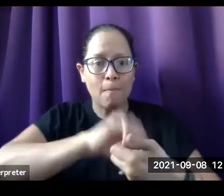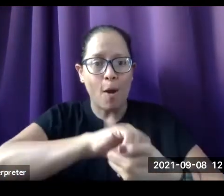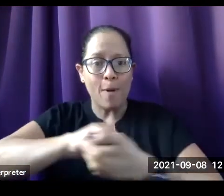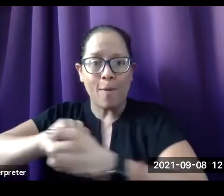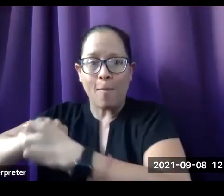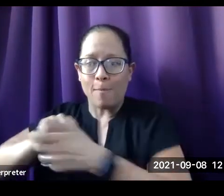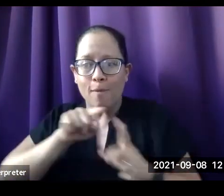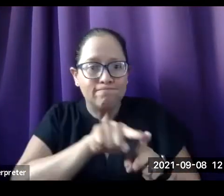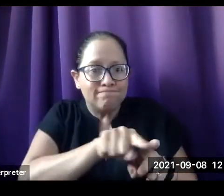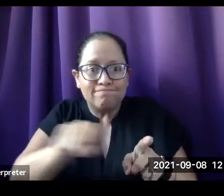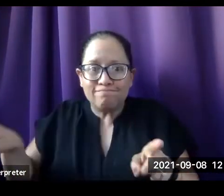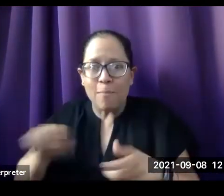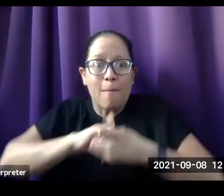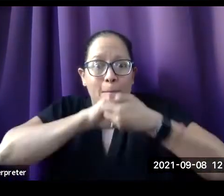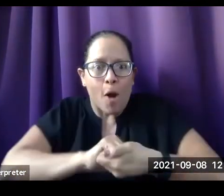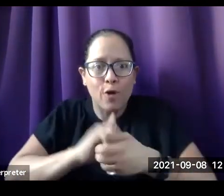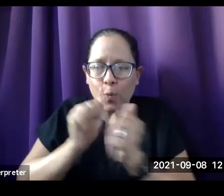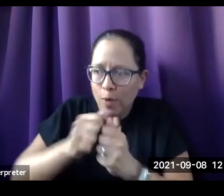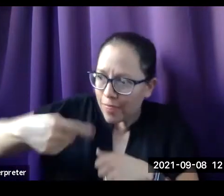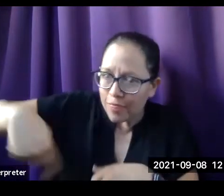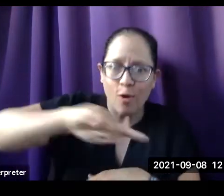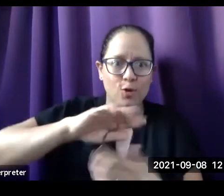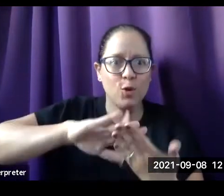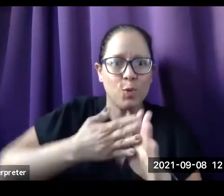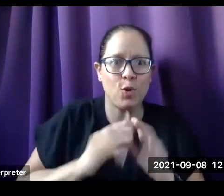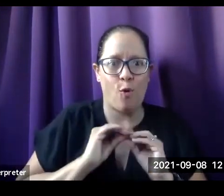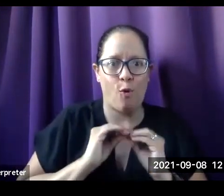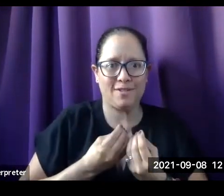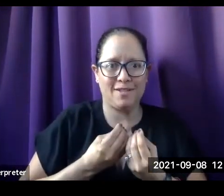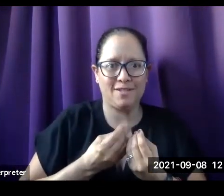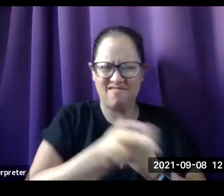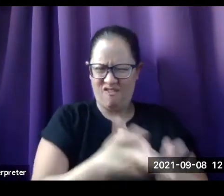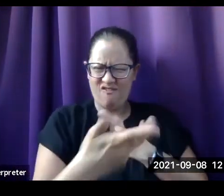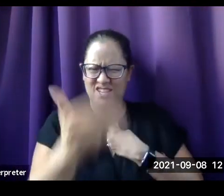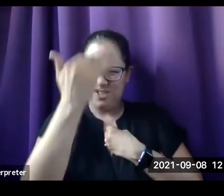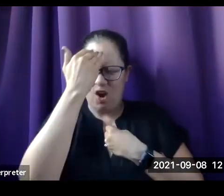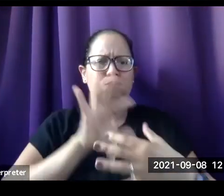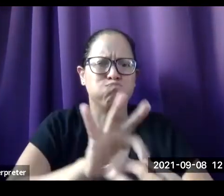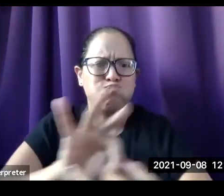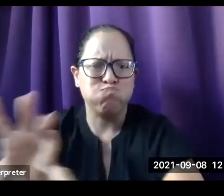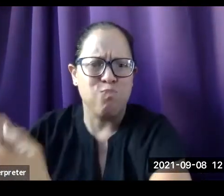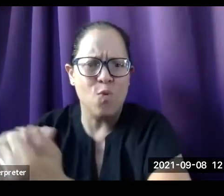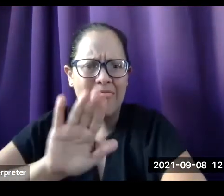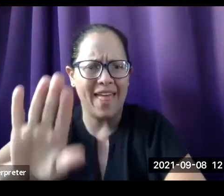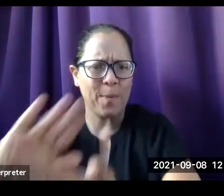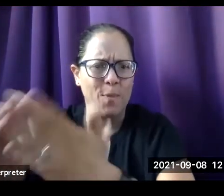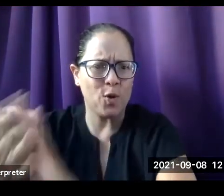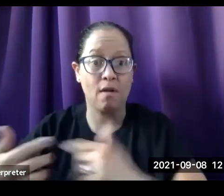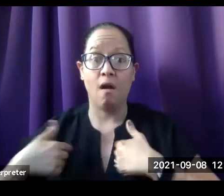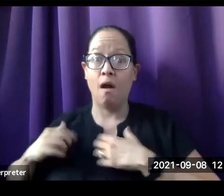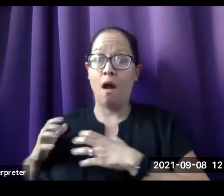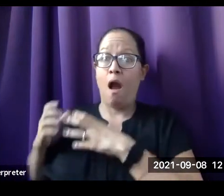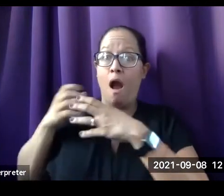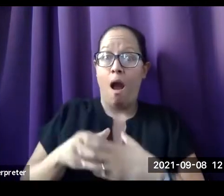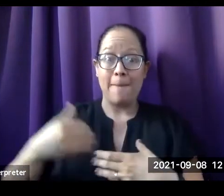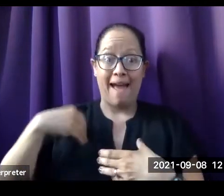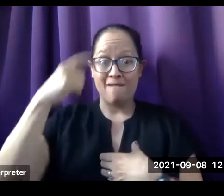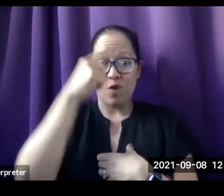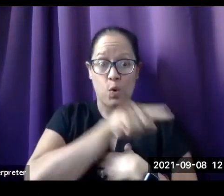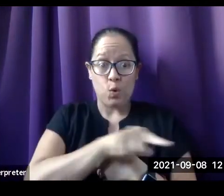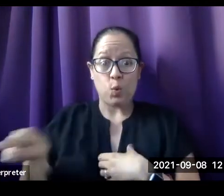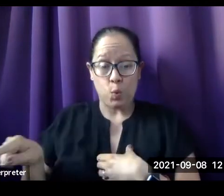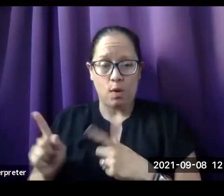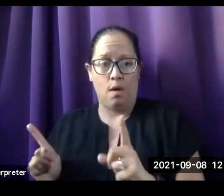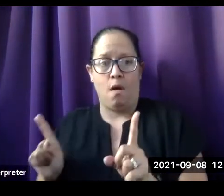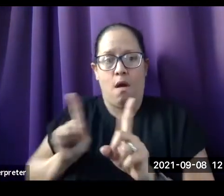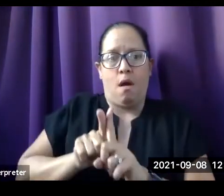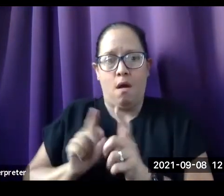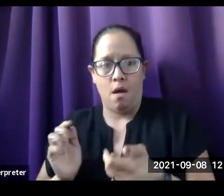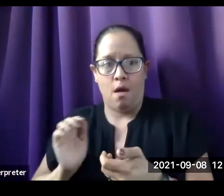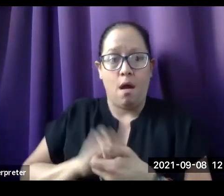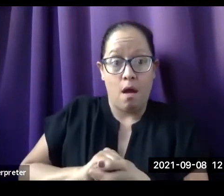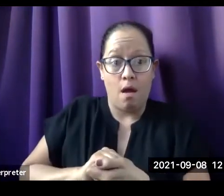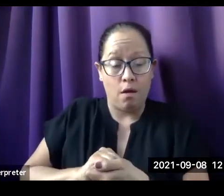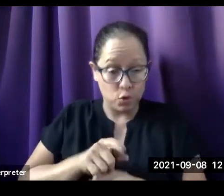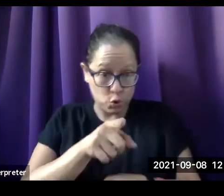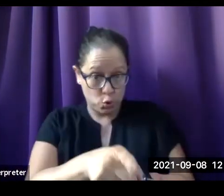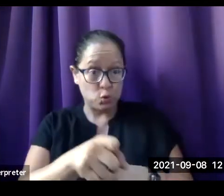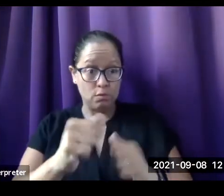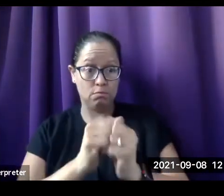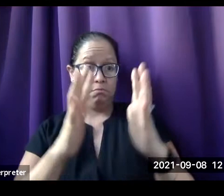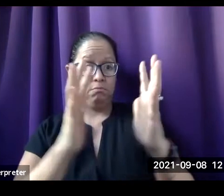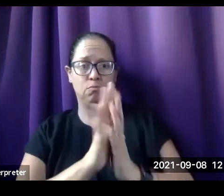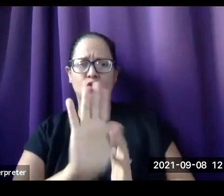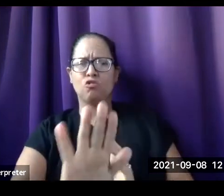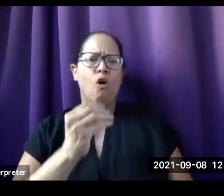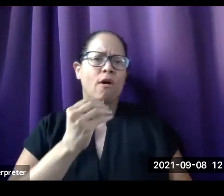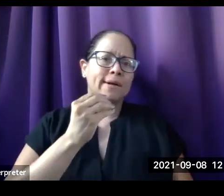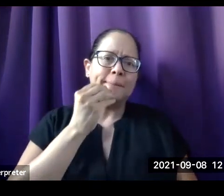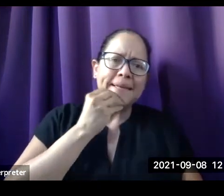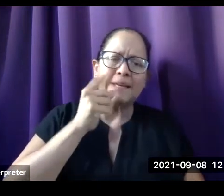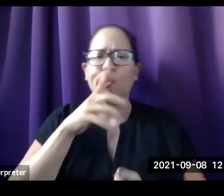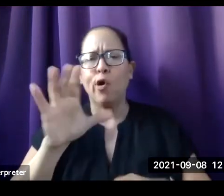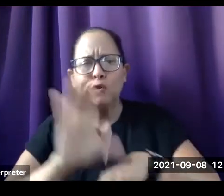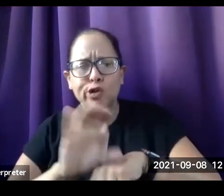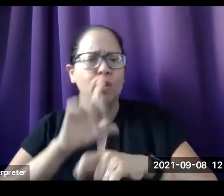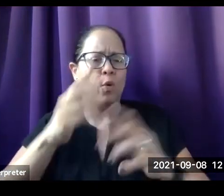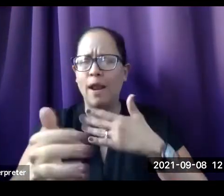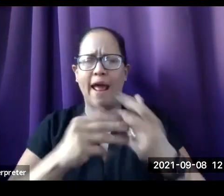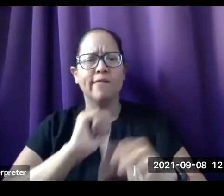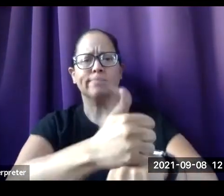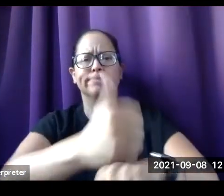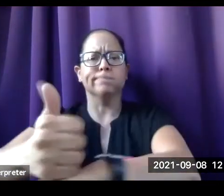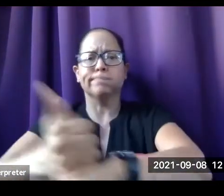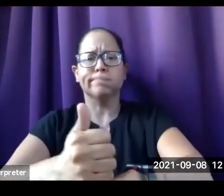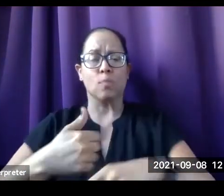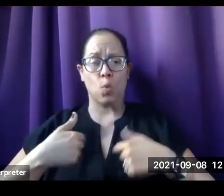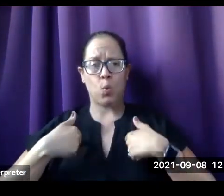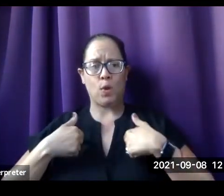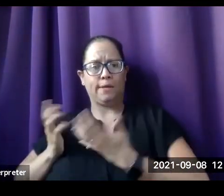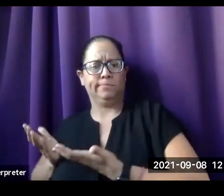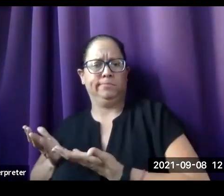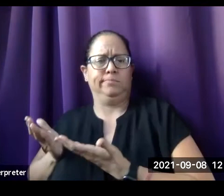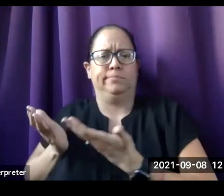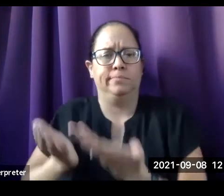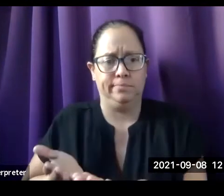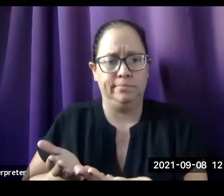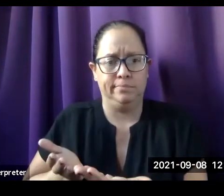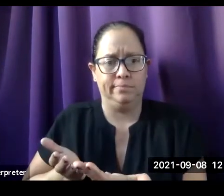makers in their own communities. And then they'll take this operation of already being embedded in their communities, and they will bring that to any events that they organize, so they'll call on pastors, to be able to broker an event, able to convene